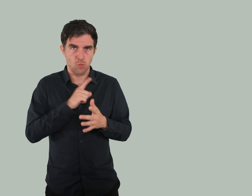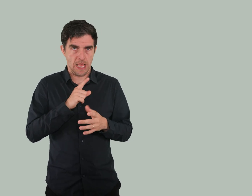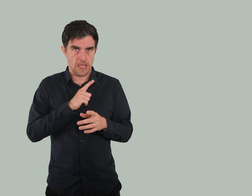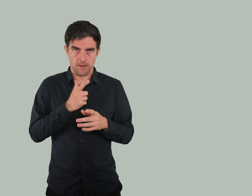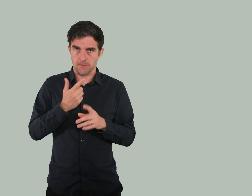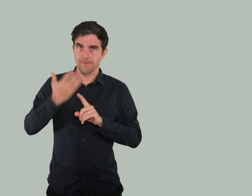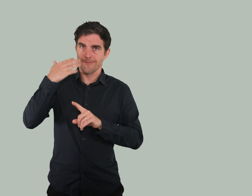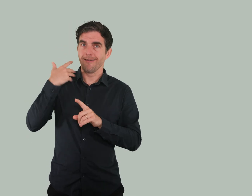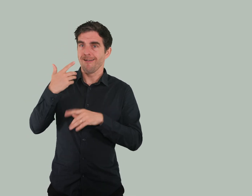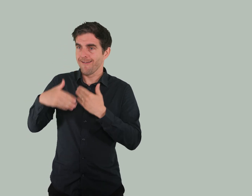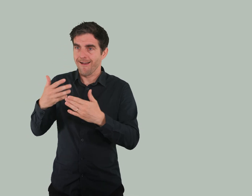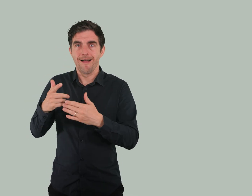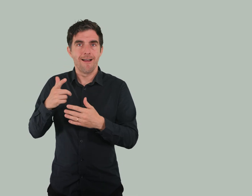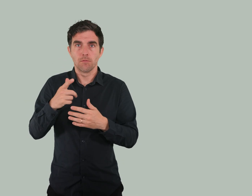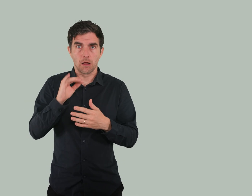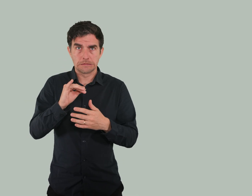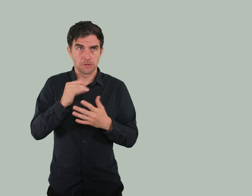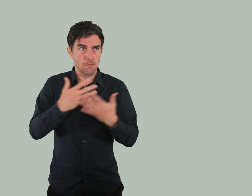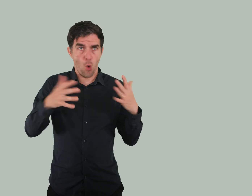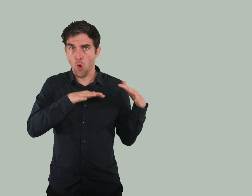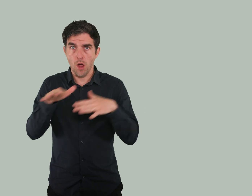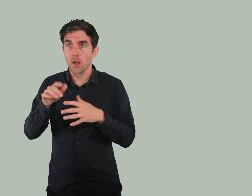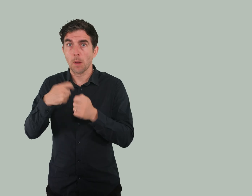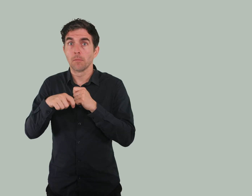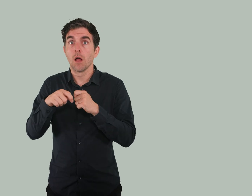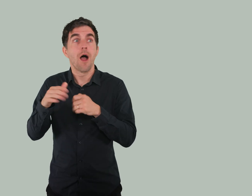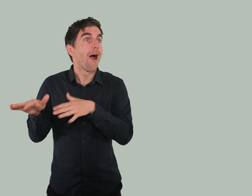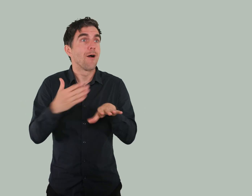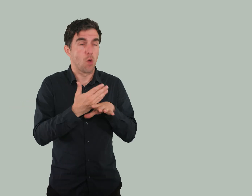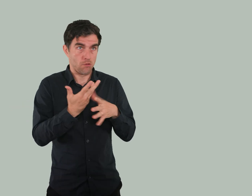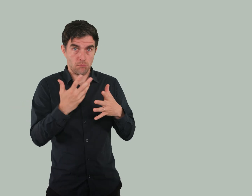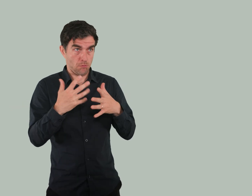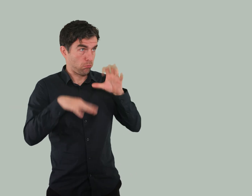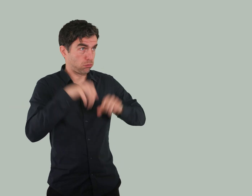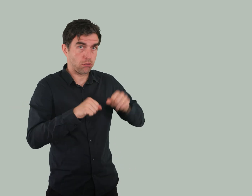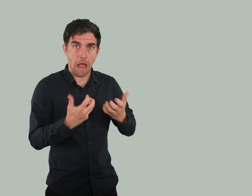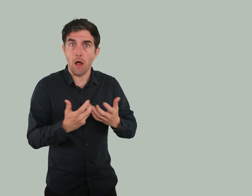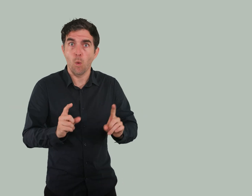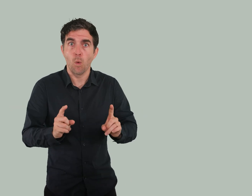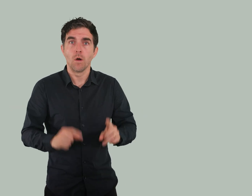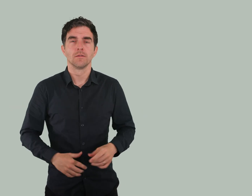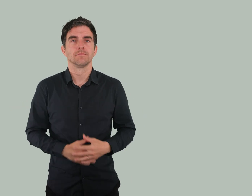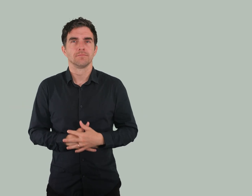without the same protection from rising participation in learning.